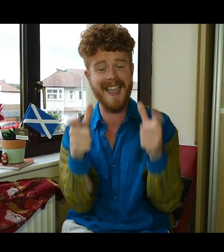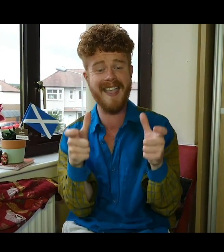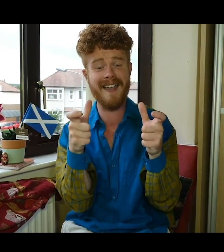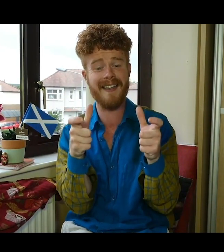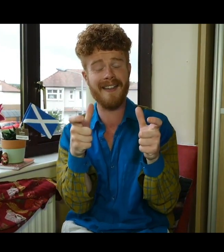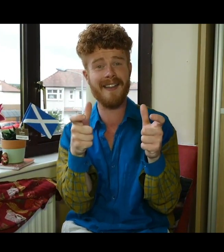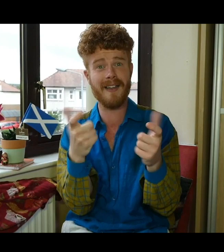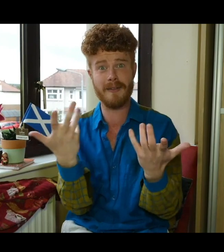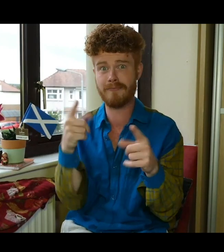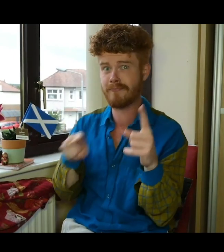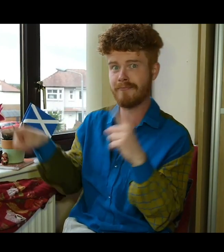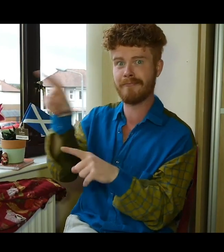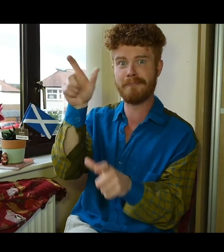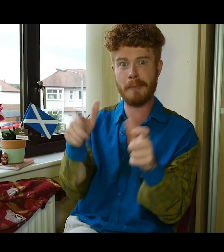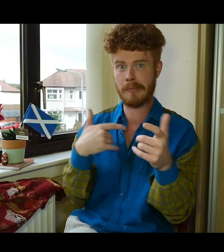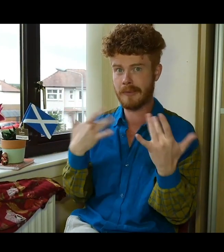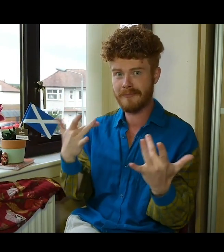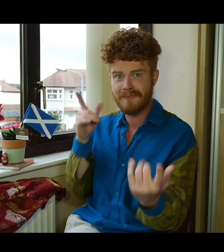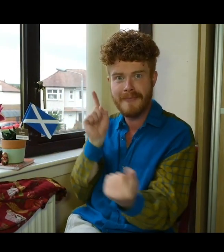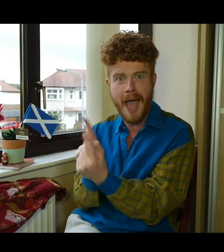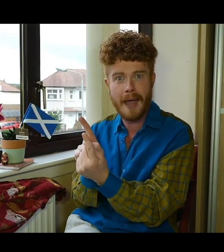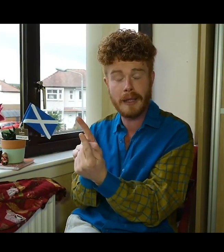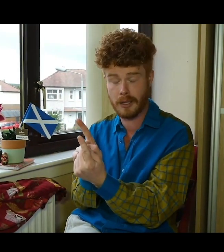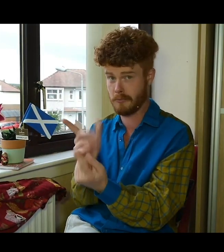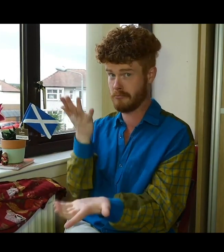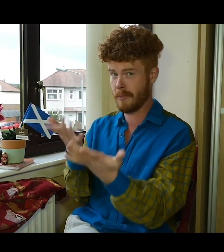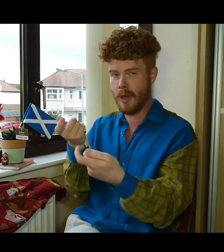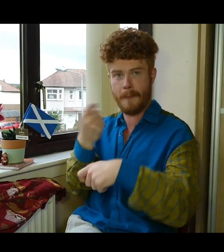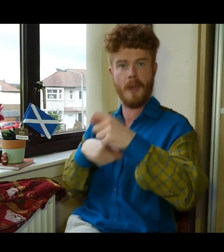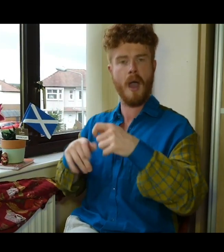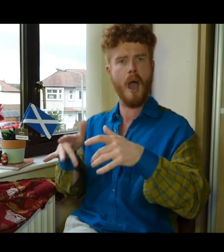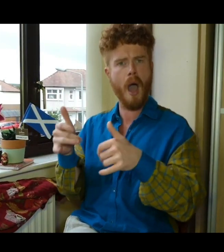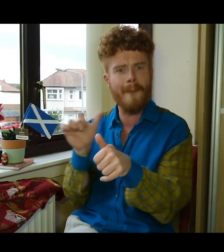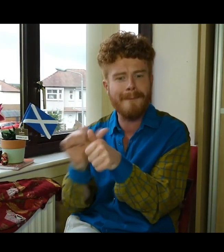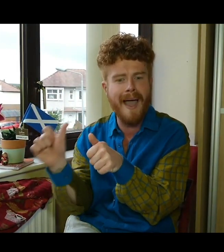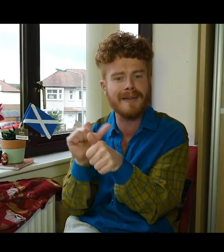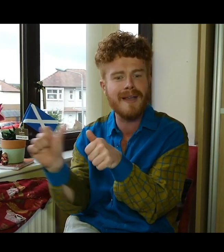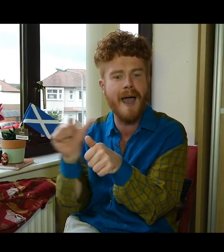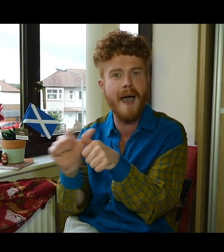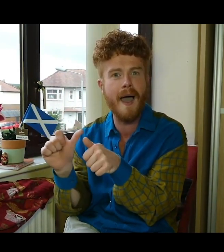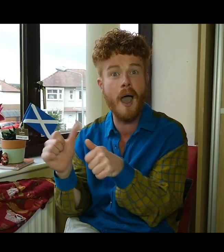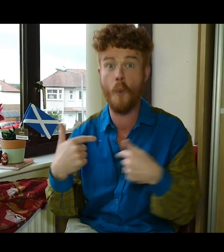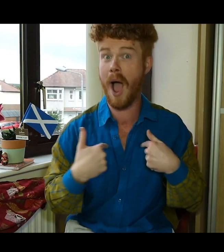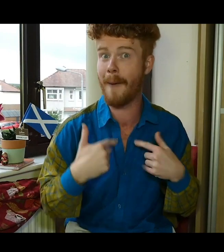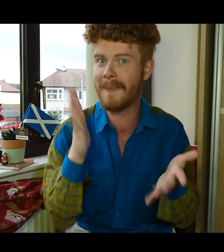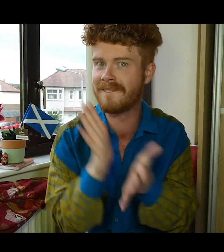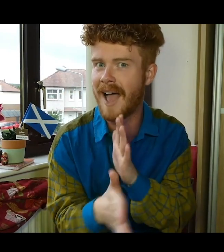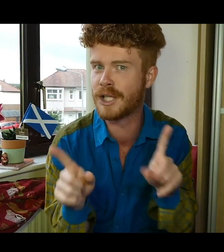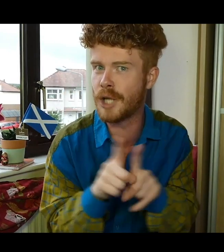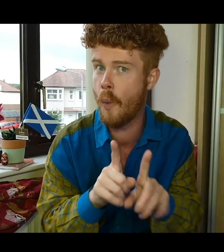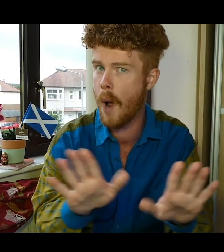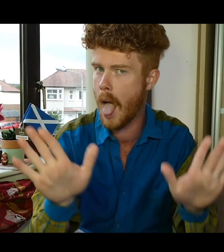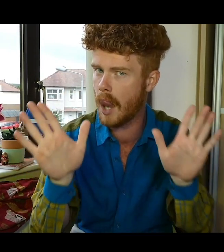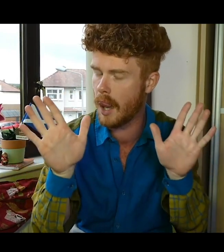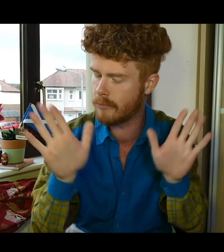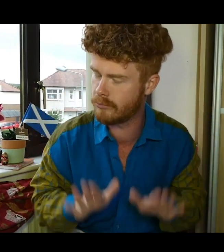then maybe it'll get a little better. So I'm gonna be a vandal too! Well, an artist.